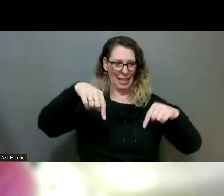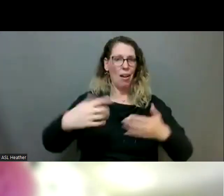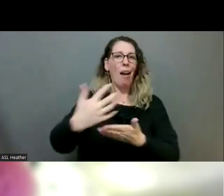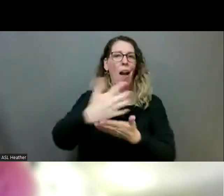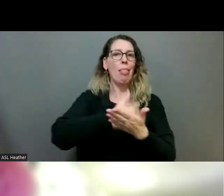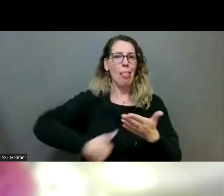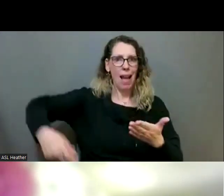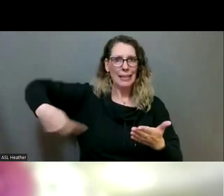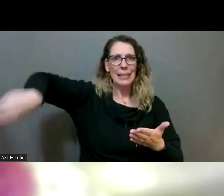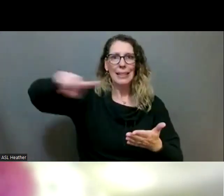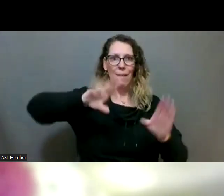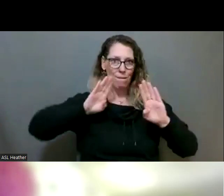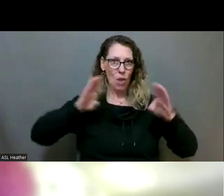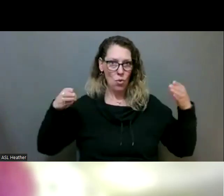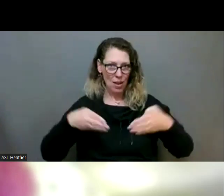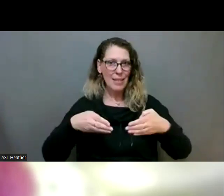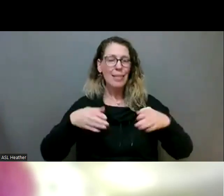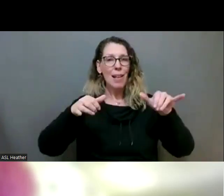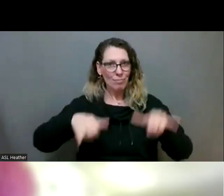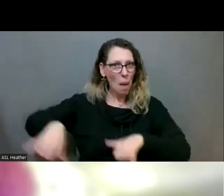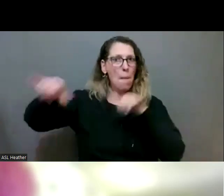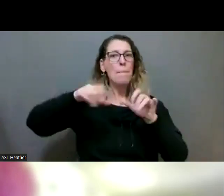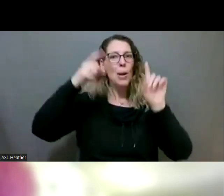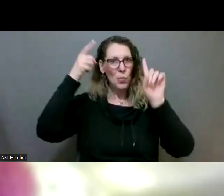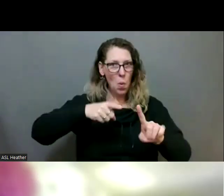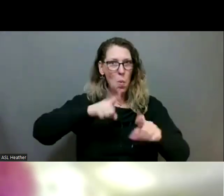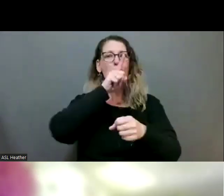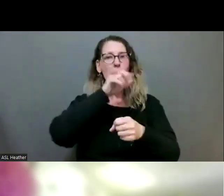around clear common goals and clear common commitments for all of our school